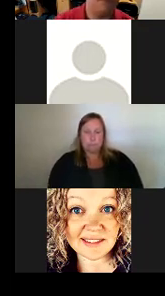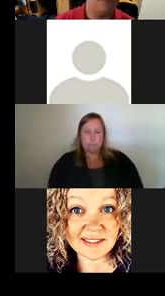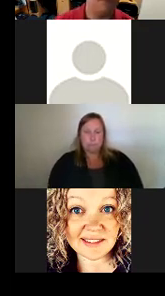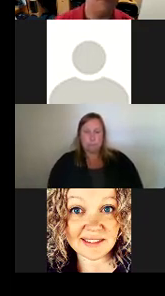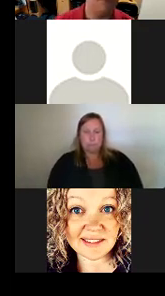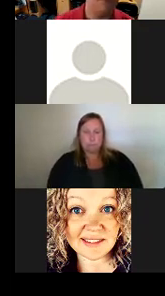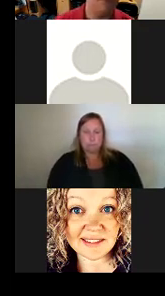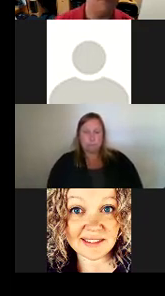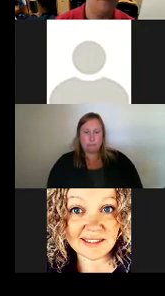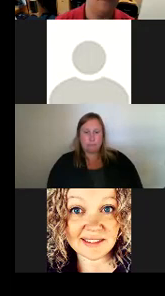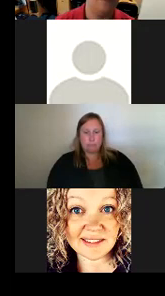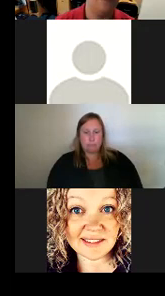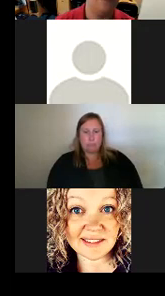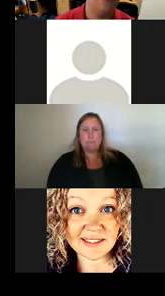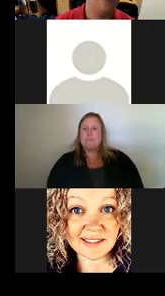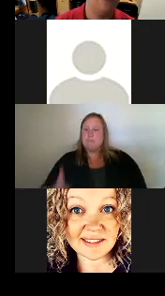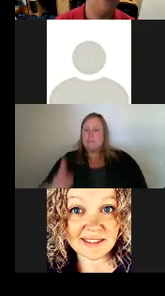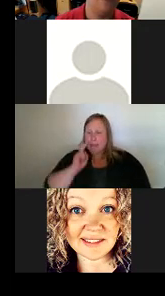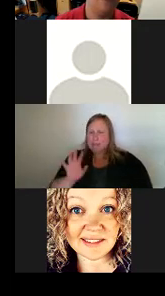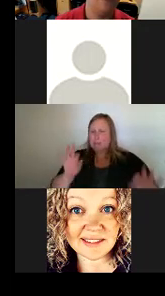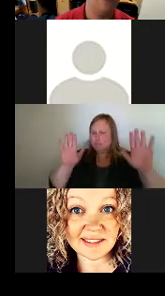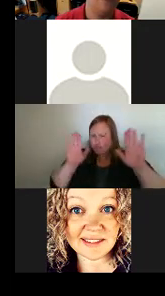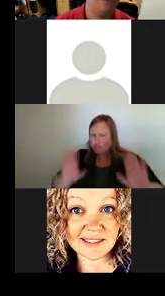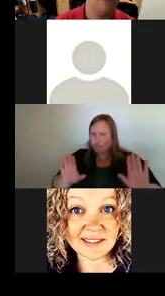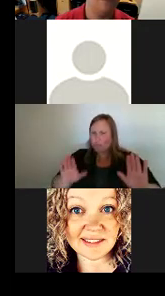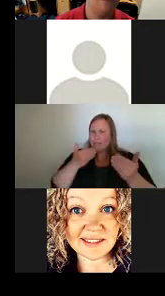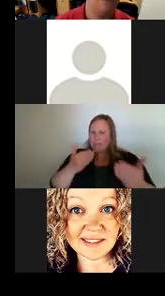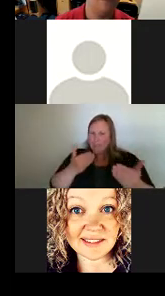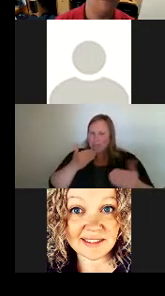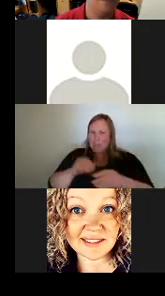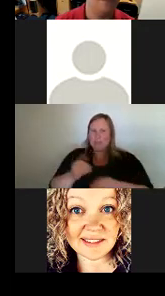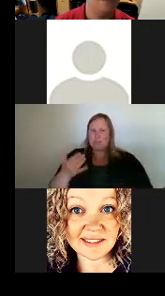I AM SEEING A FEW EXCELLENTS AND GREAT IN OUR CHAT.